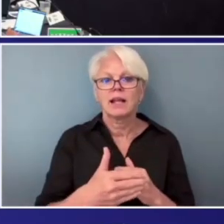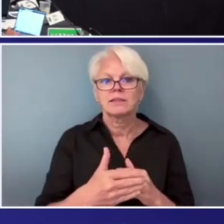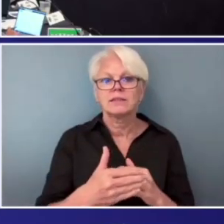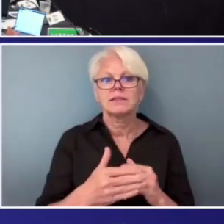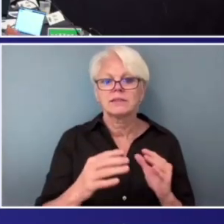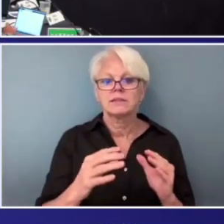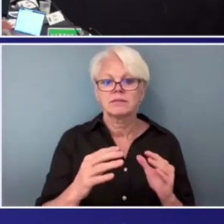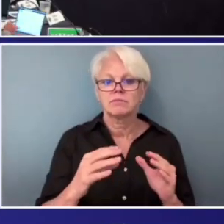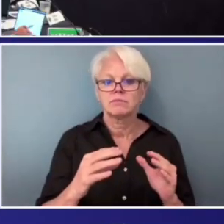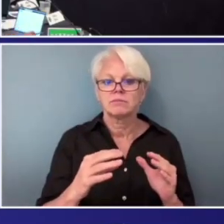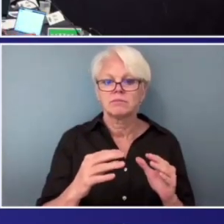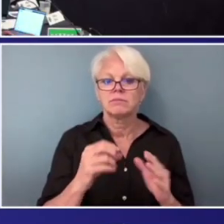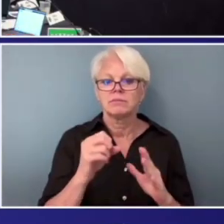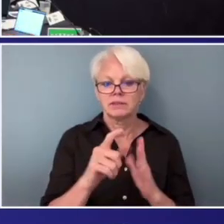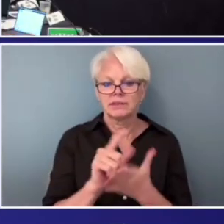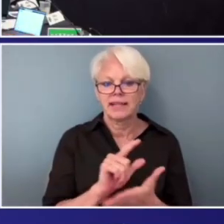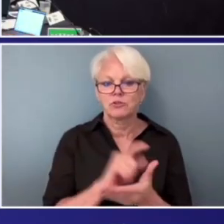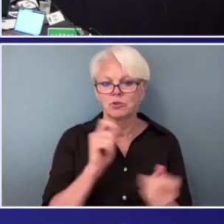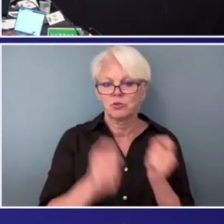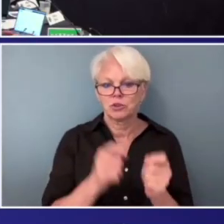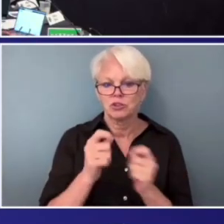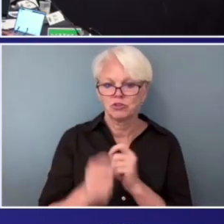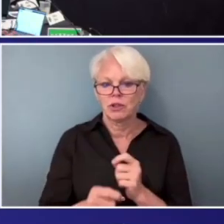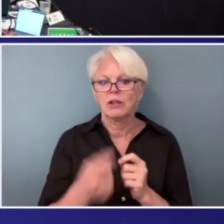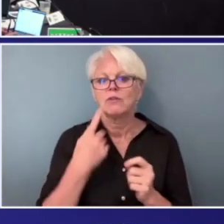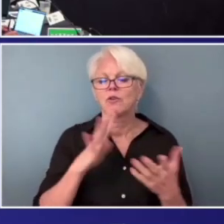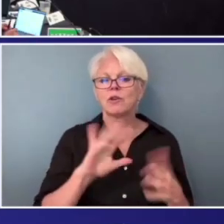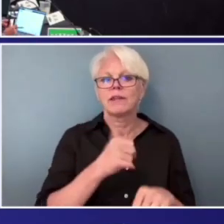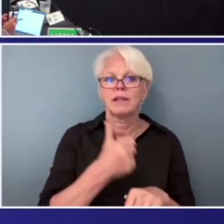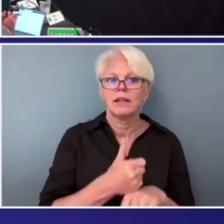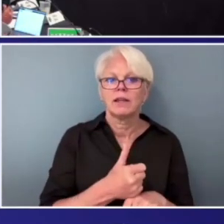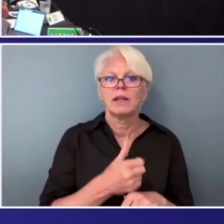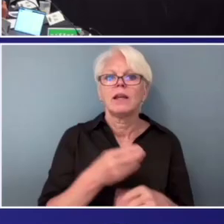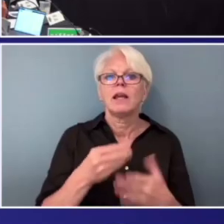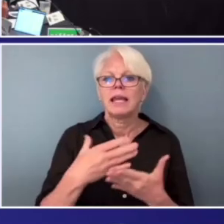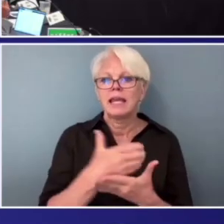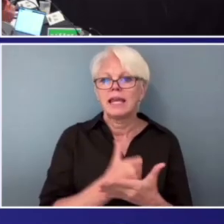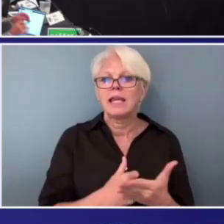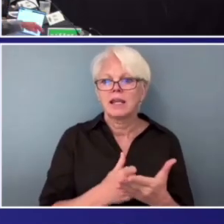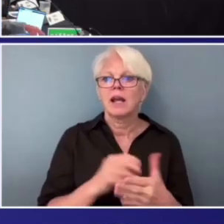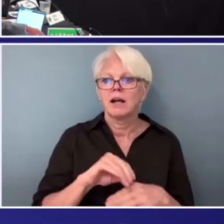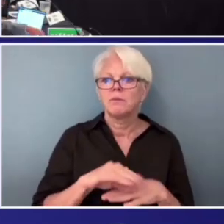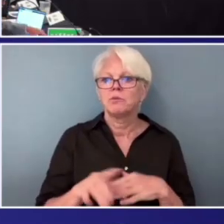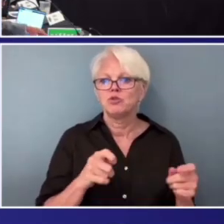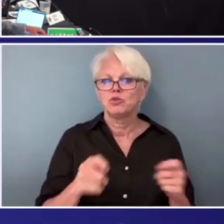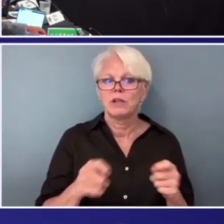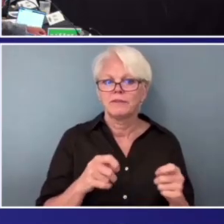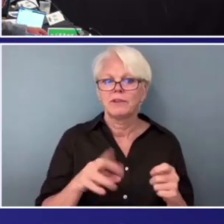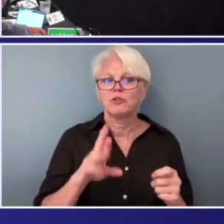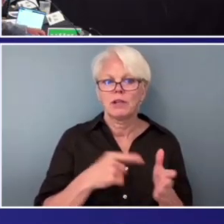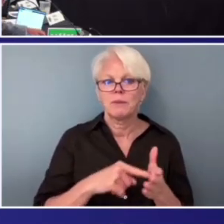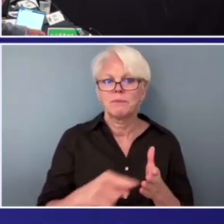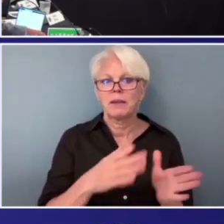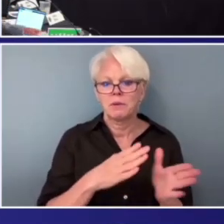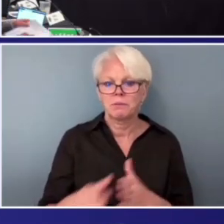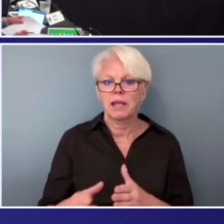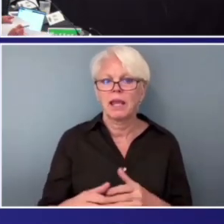And these are changes to the existing Income Driven Repayment Plans, creation of the new plan, the Repayment Assistance Plan, RAP.